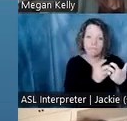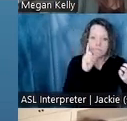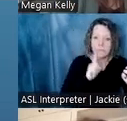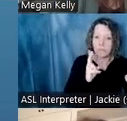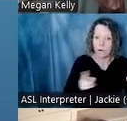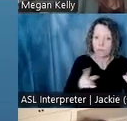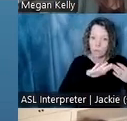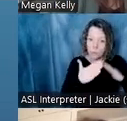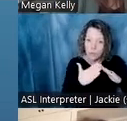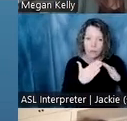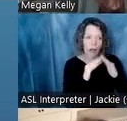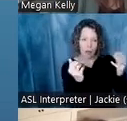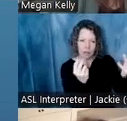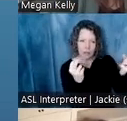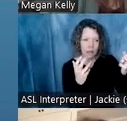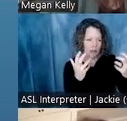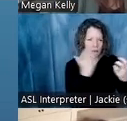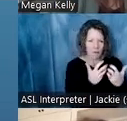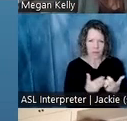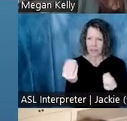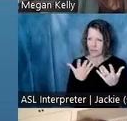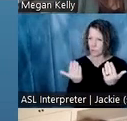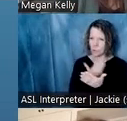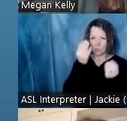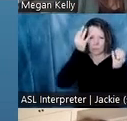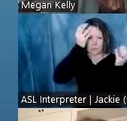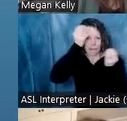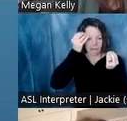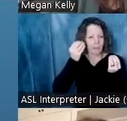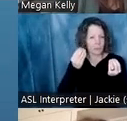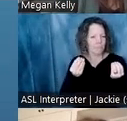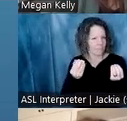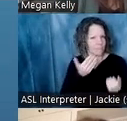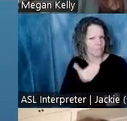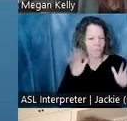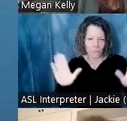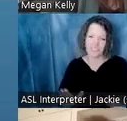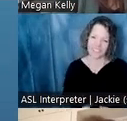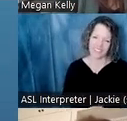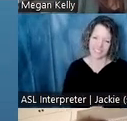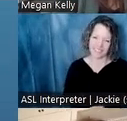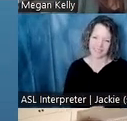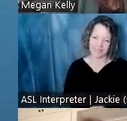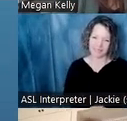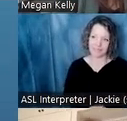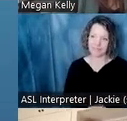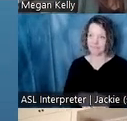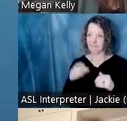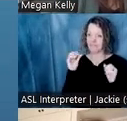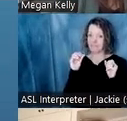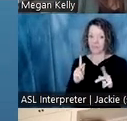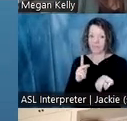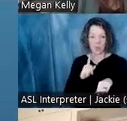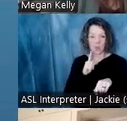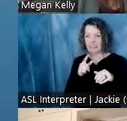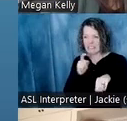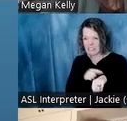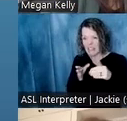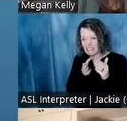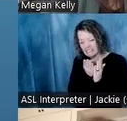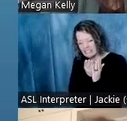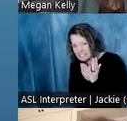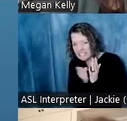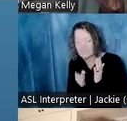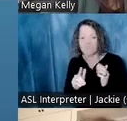It was really wonderful. All right. We promised we'd give you time to complete this. There's a